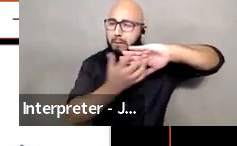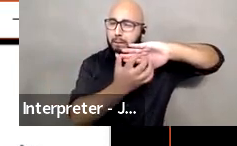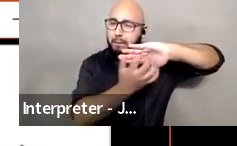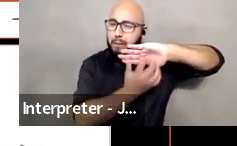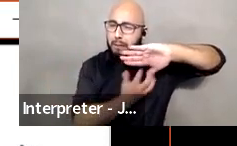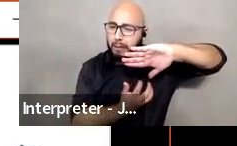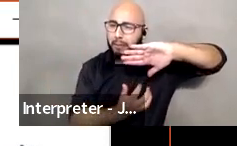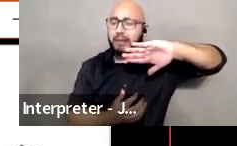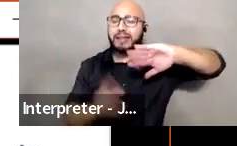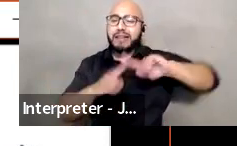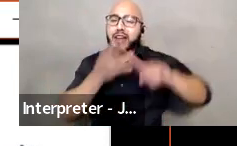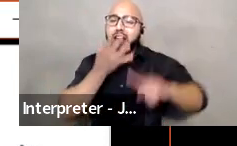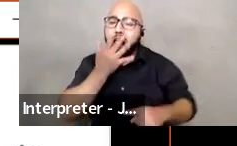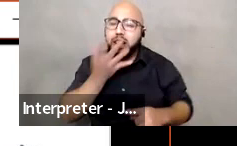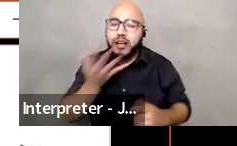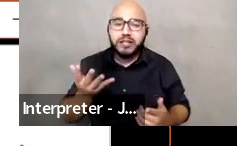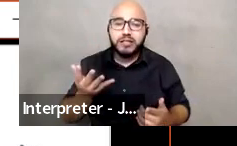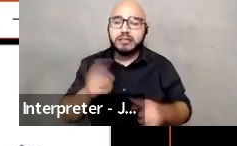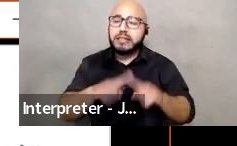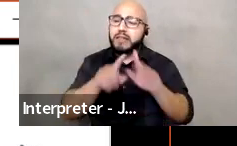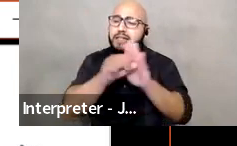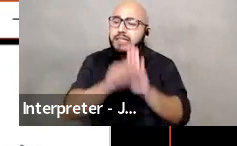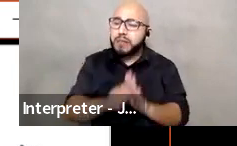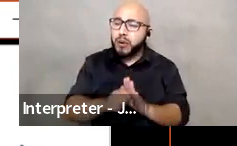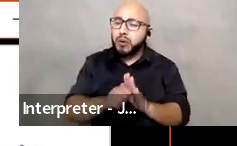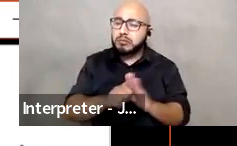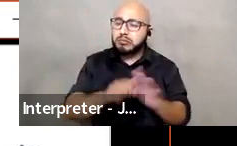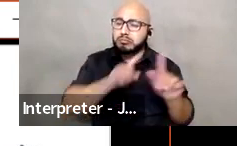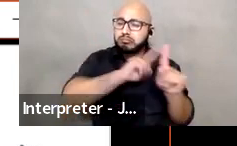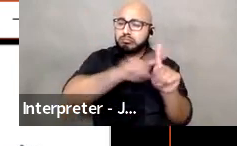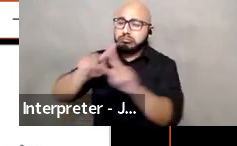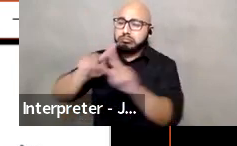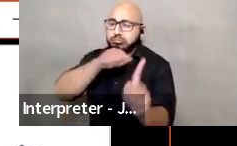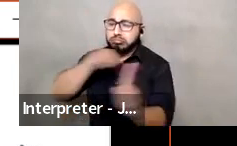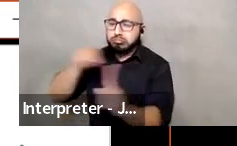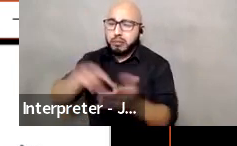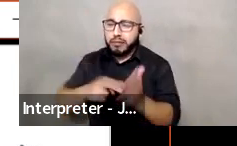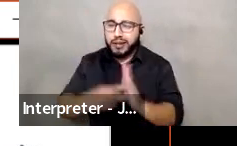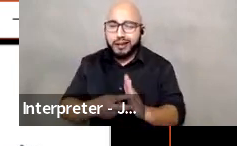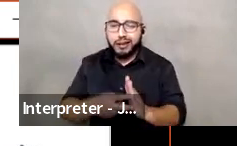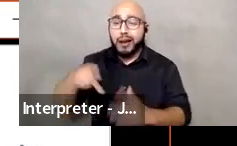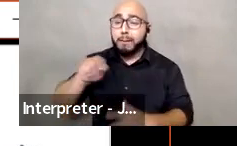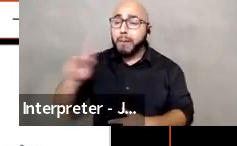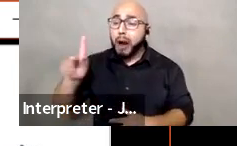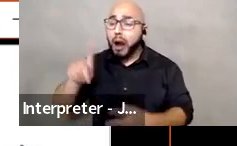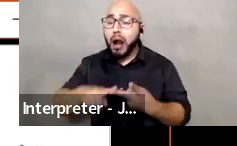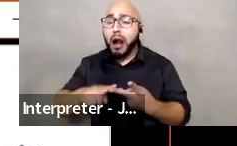Stanford, all the different symbols stand for different things. Parks, trails, monuments, buildings,